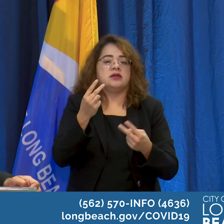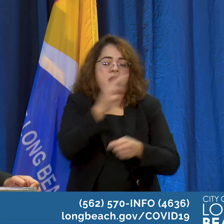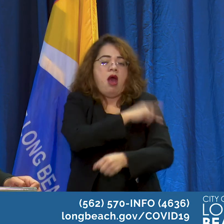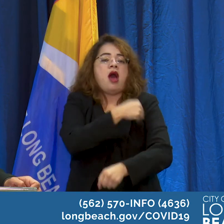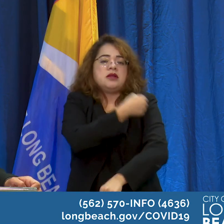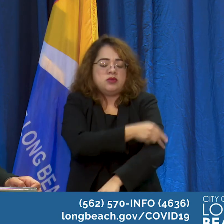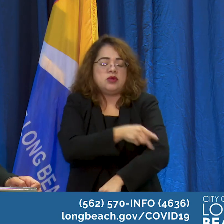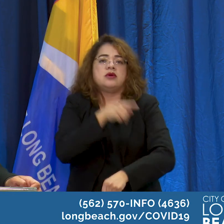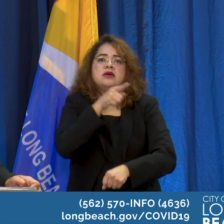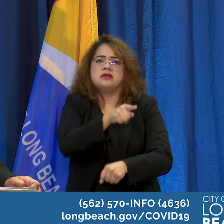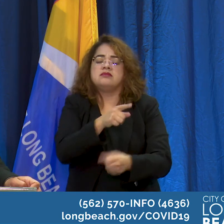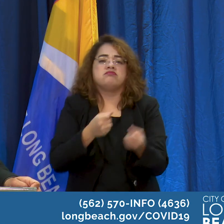of los angeles